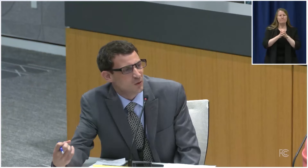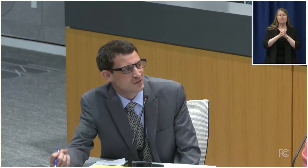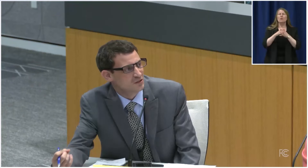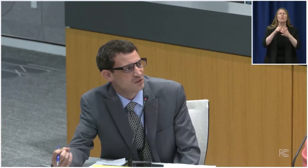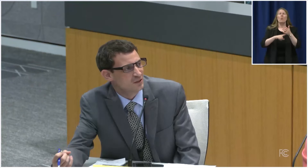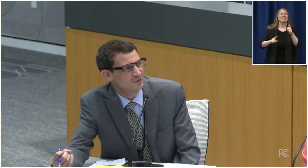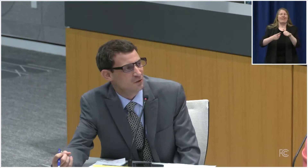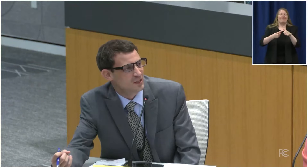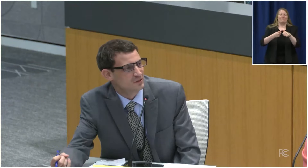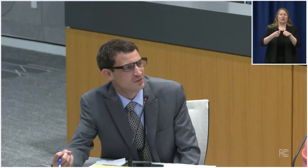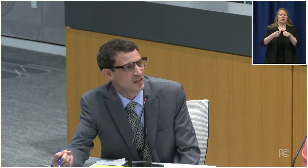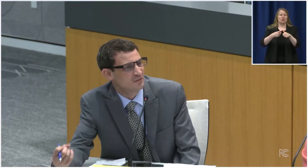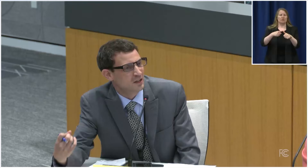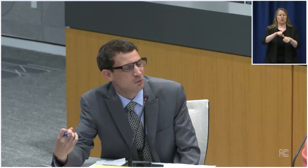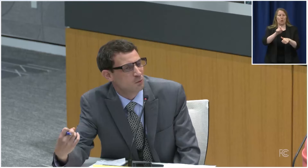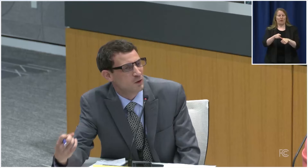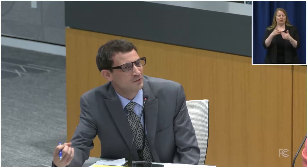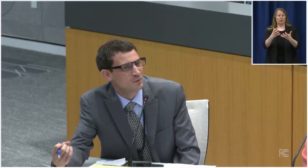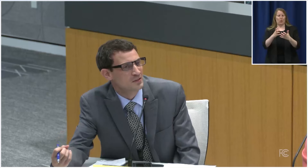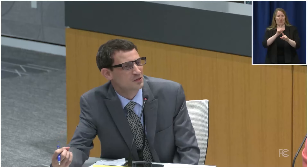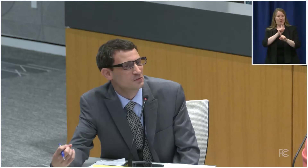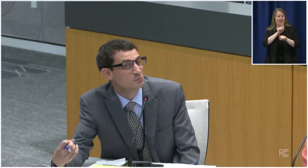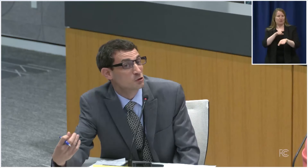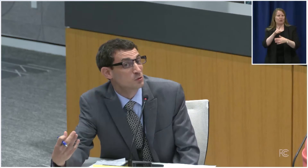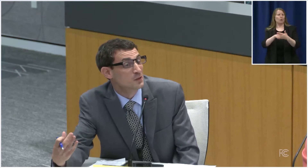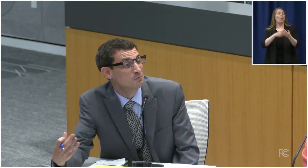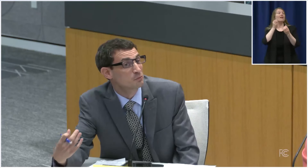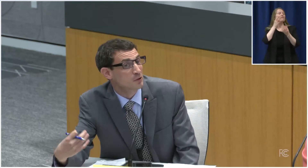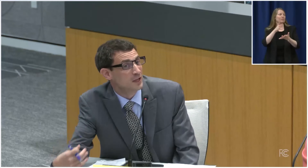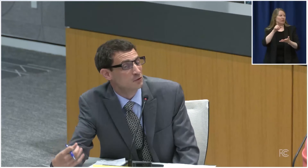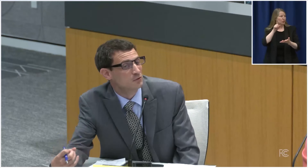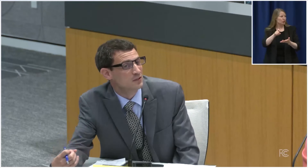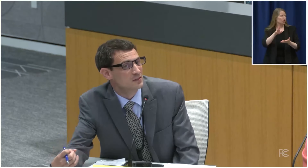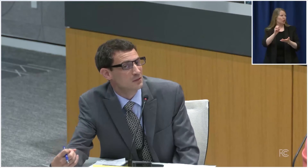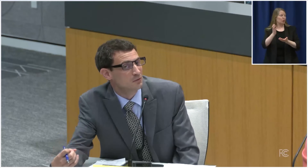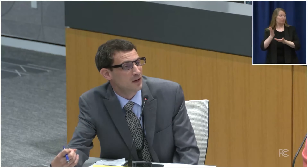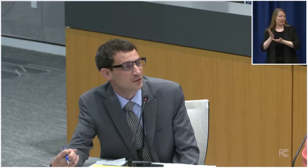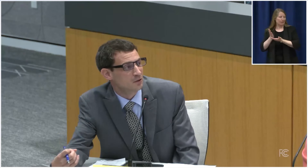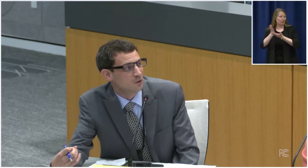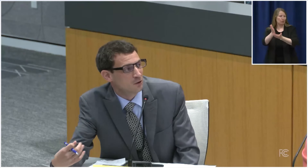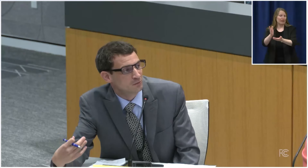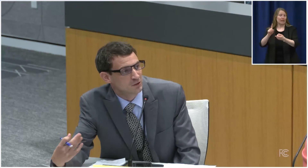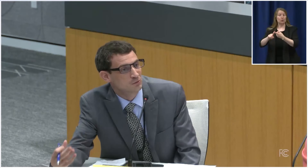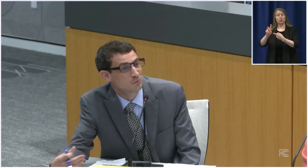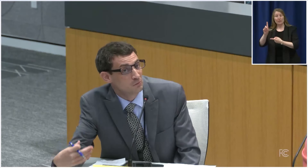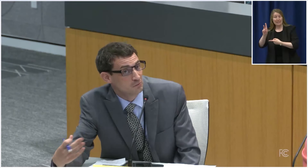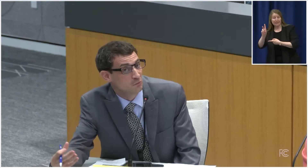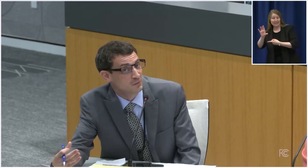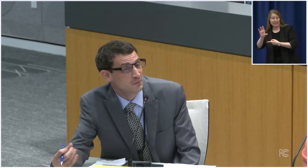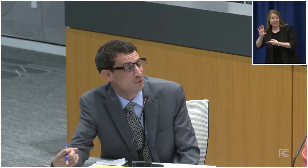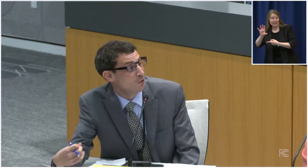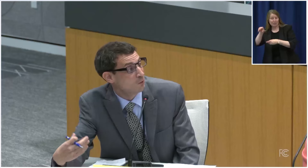IS IT MORE LOOKING TO A DVC PROVIDER? WHAT KIND OF -- WHAT'S THAT